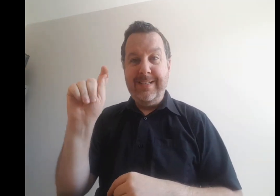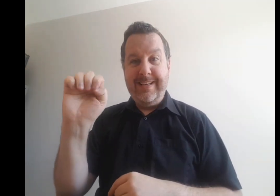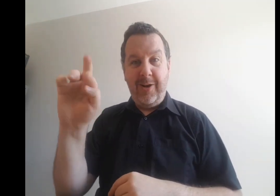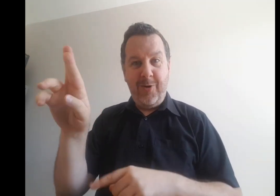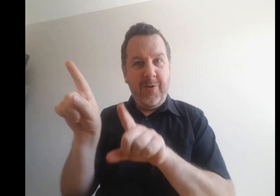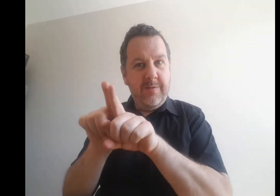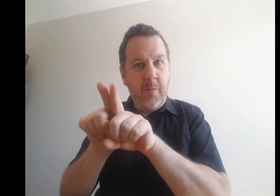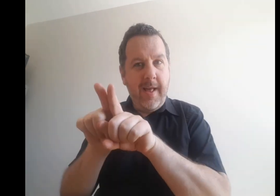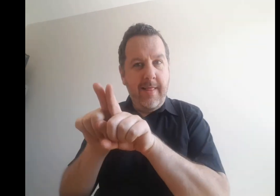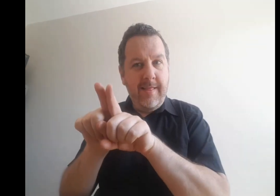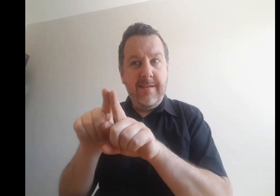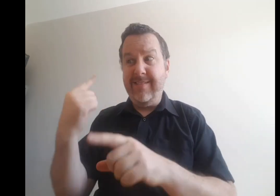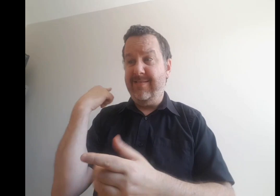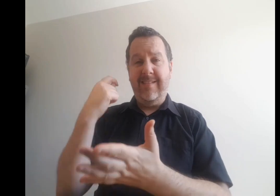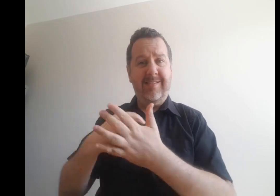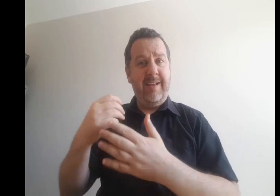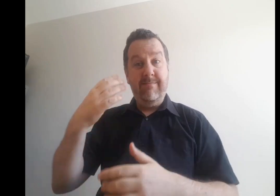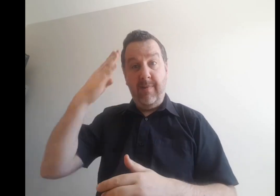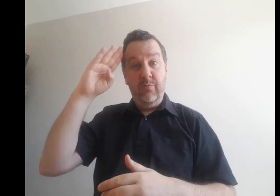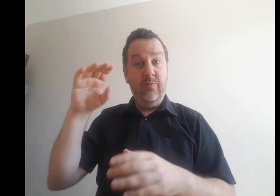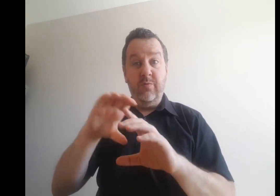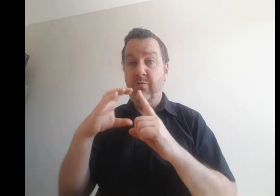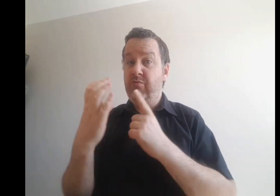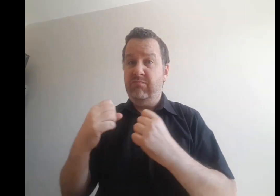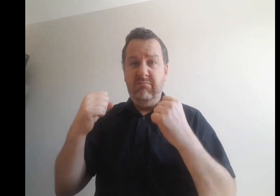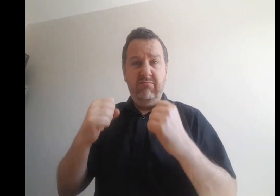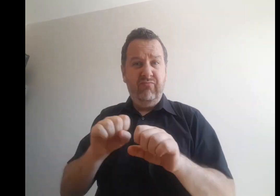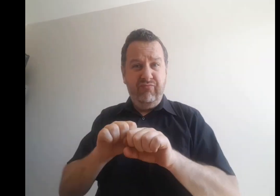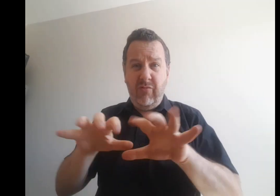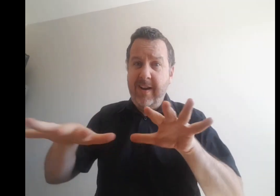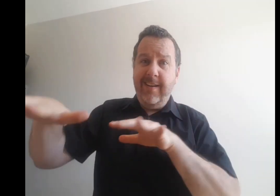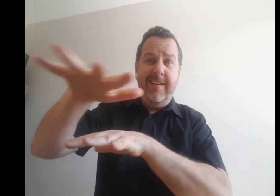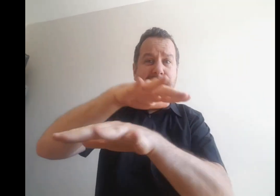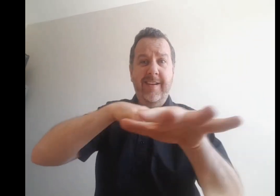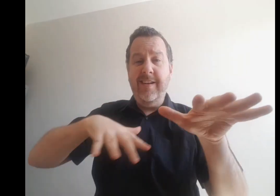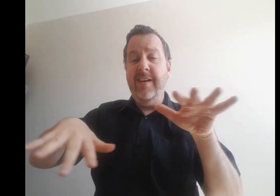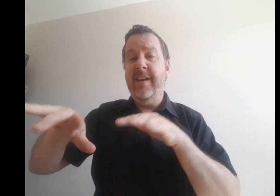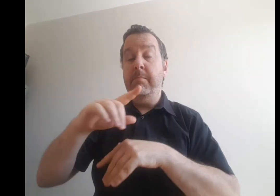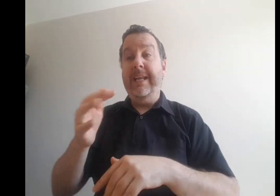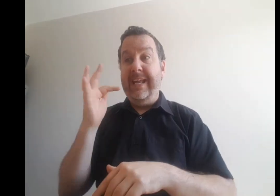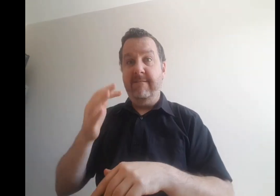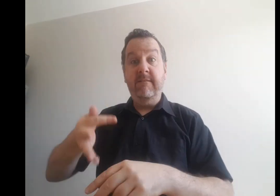and pretended to be fortune tellers, because this was such a strong part of Irish culture at the time.